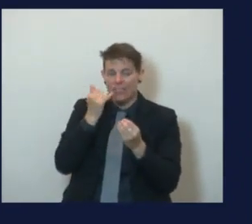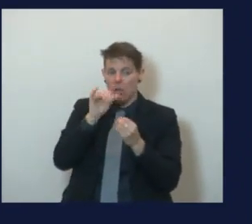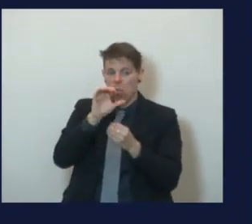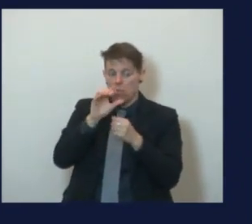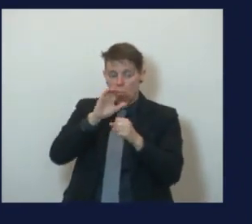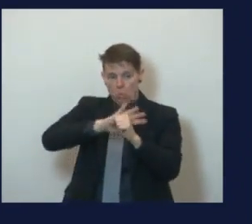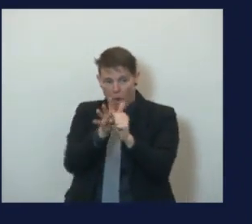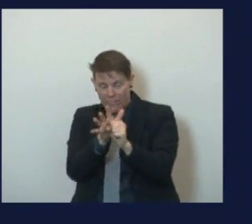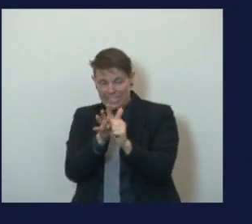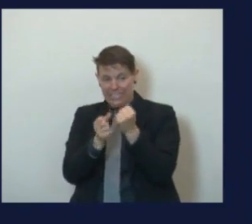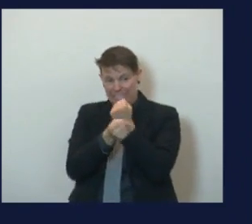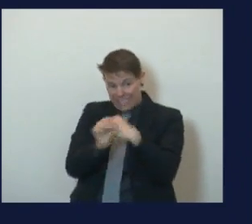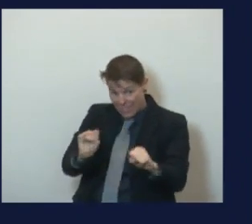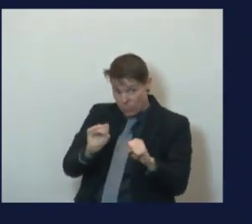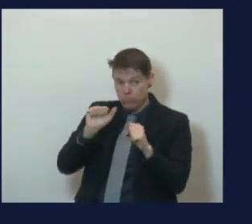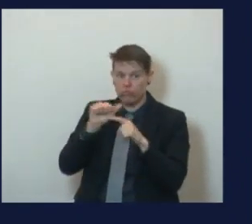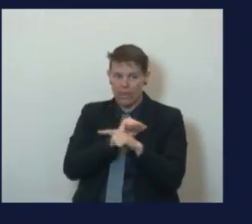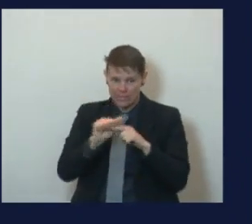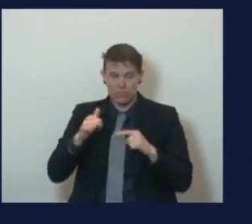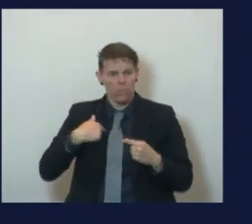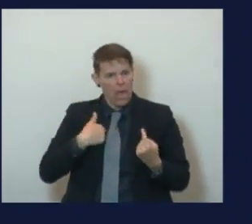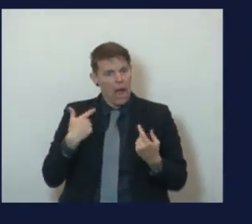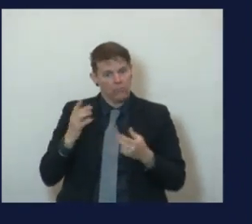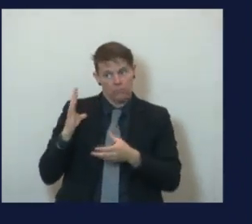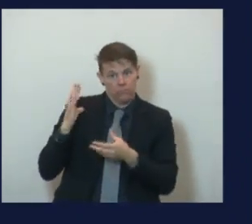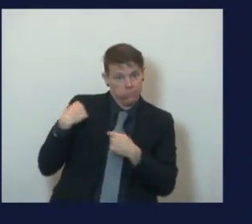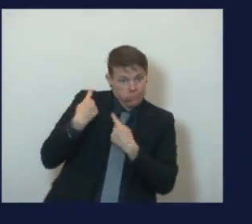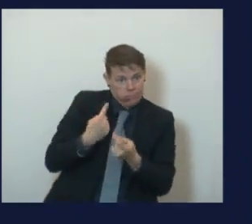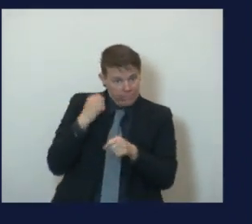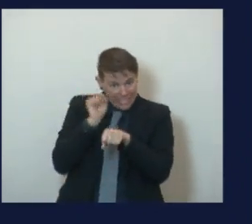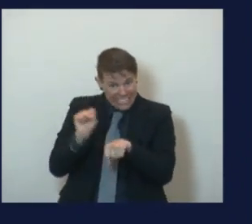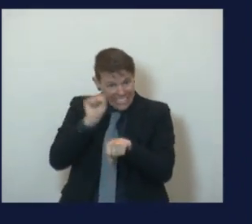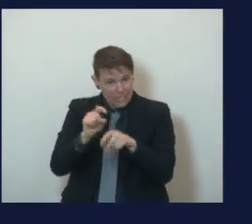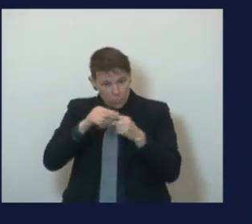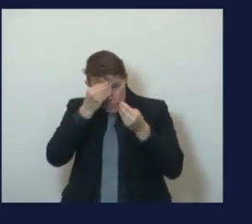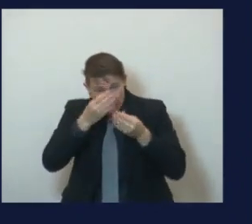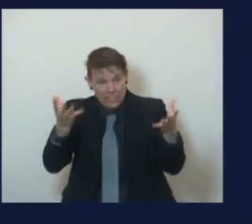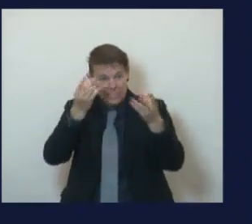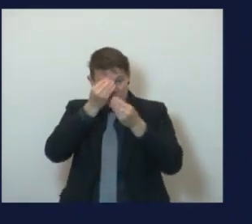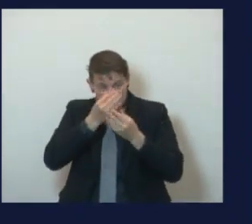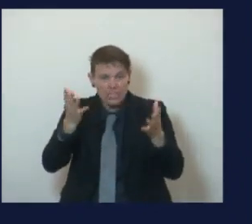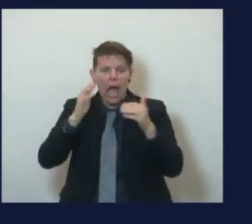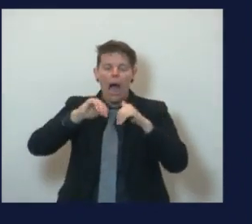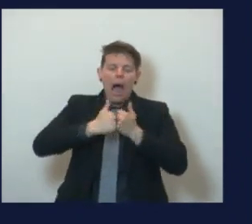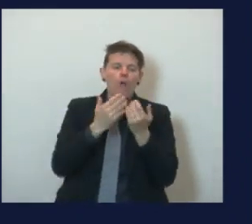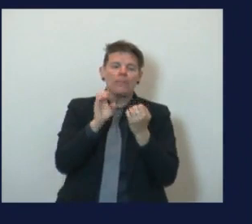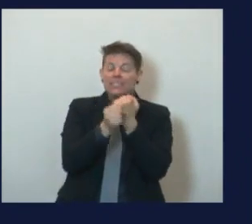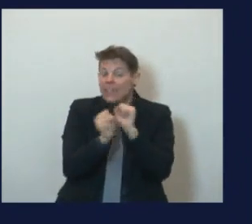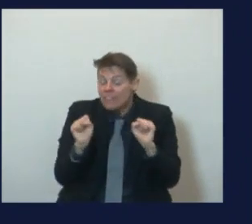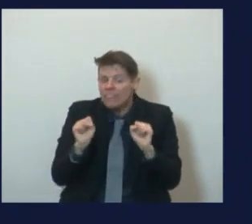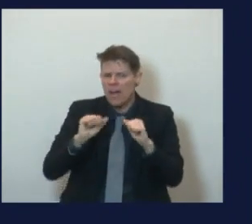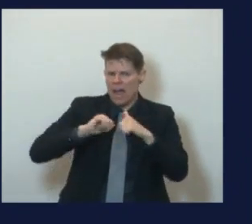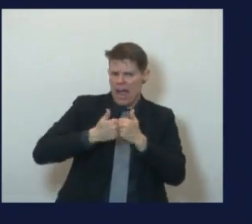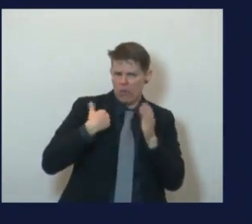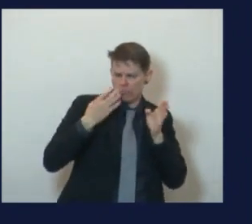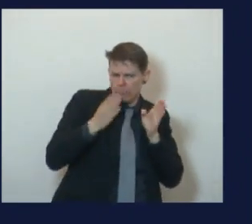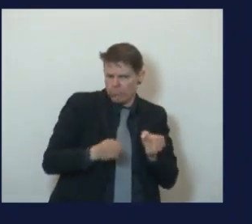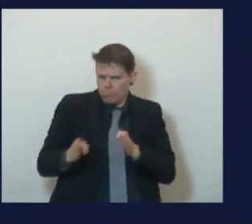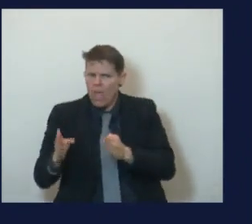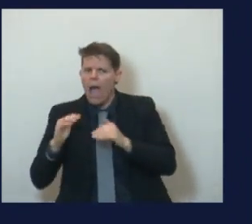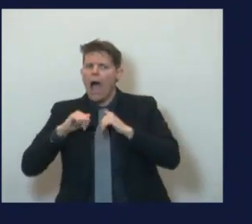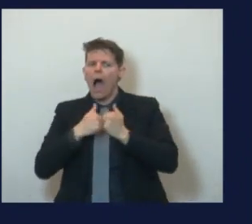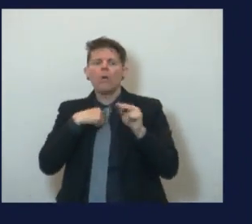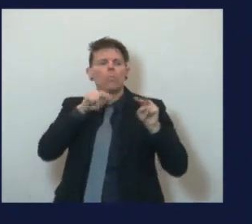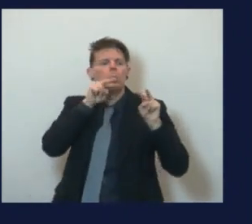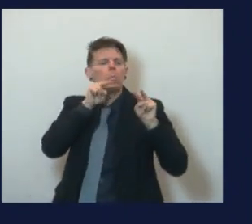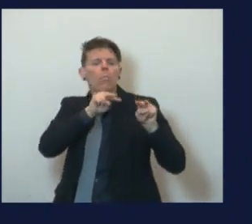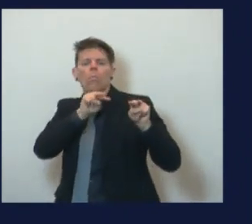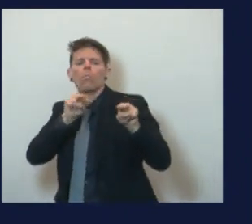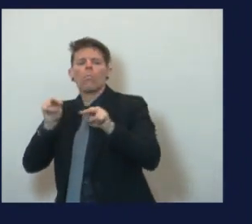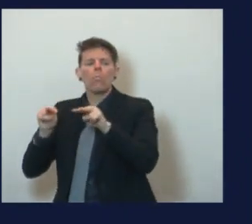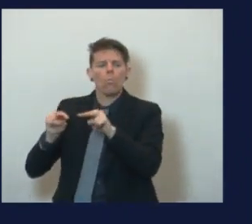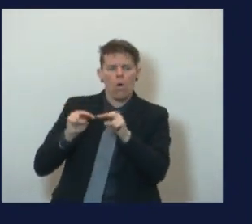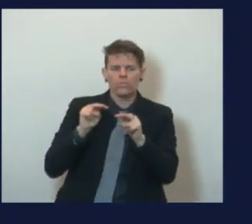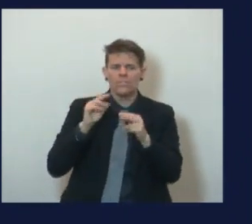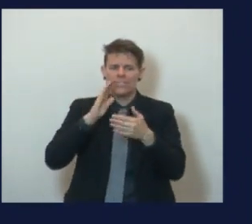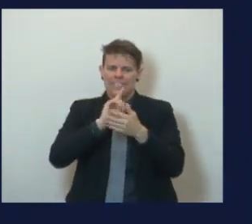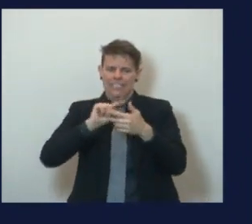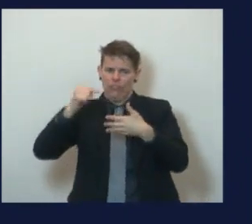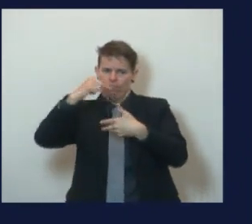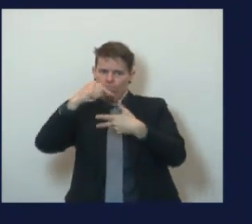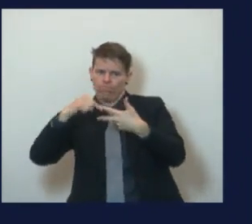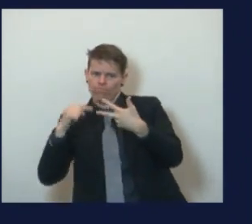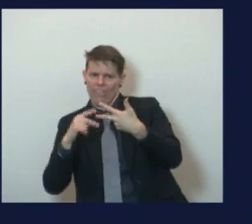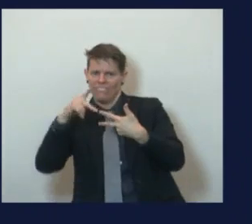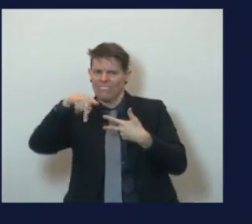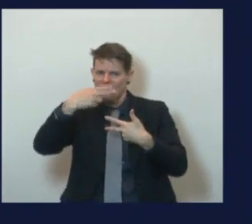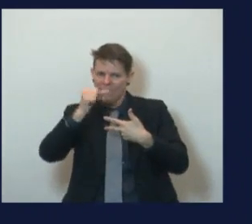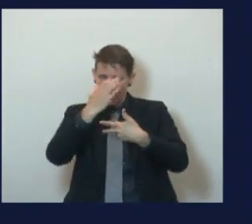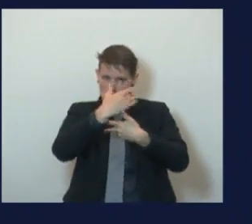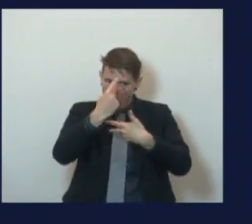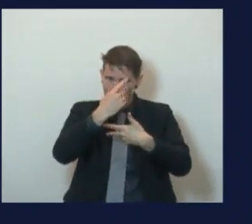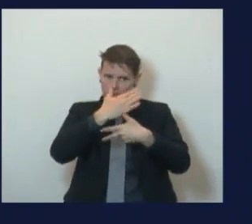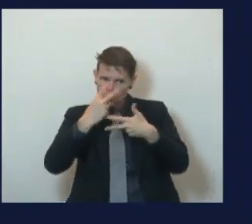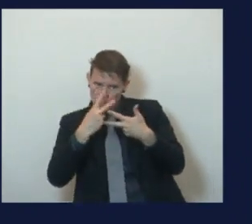LIMITED FASHION ACCORDING TO COVE ID A PRACTICES AND THE REASON I WANT PEOPLE TO SEE THIS IS THIS THIS EFFORT WE’RE MAKING TO PROVIDE INFORMATION ABOUT HOW WE’RE PREPARING HOW WE’RE